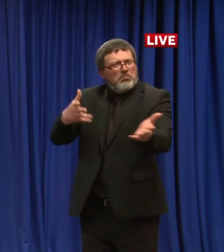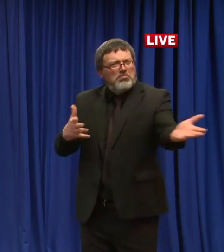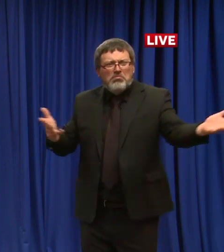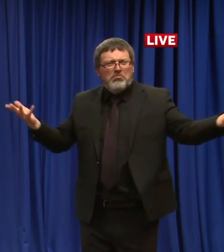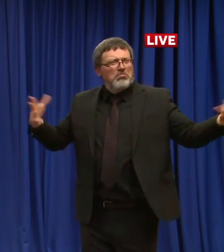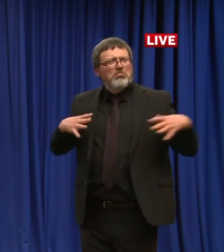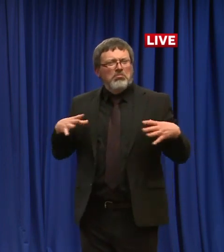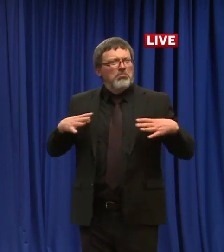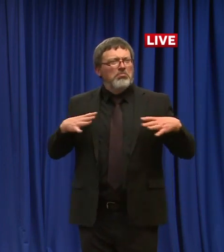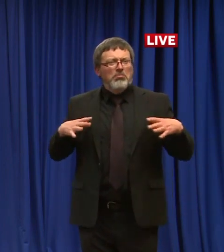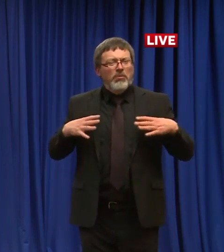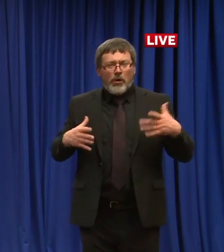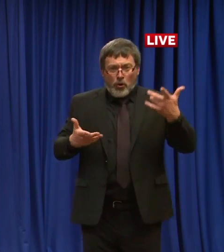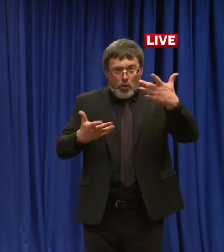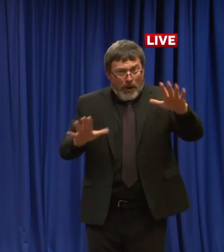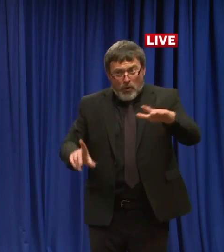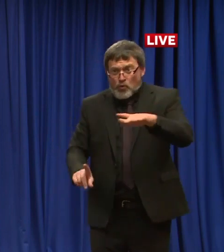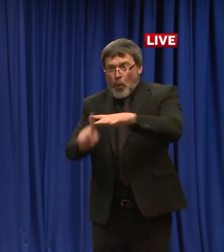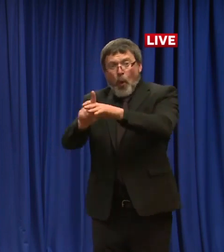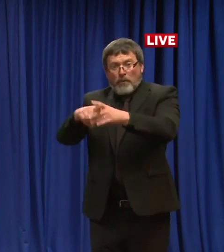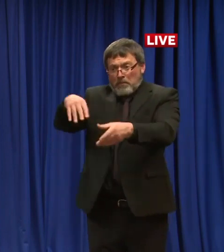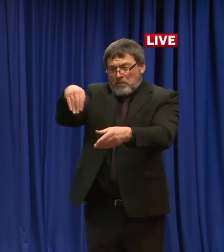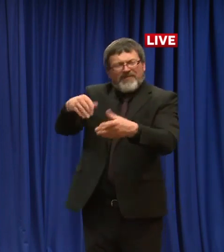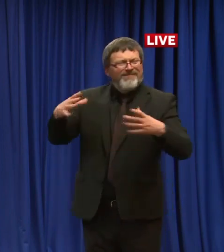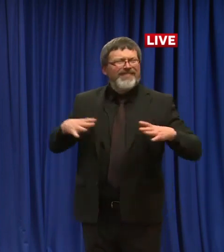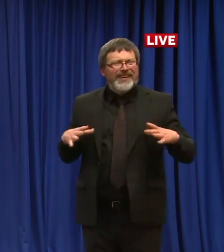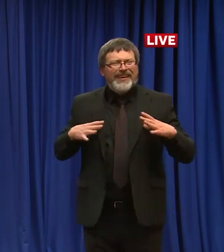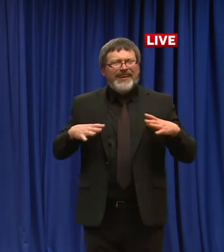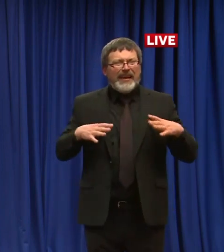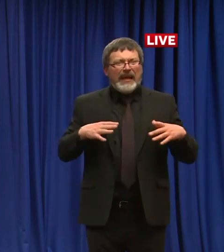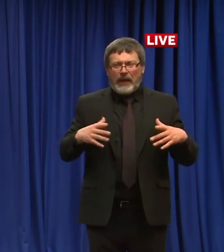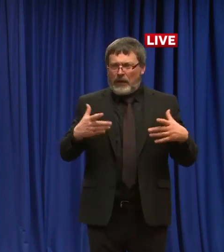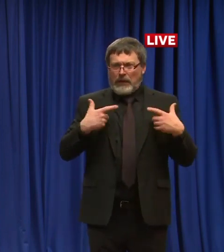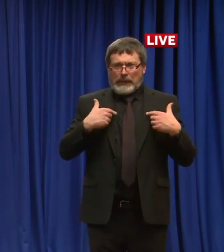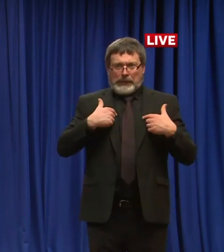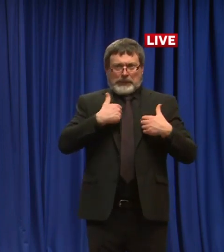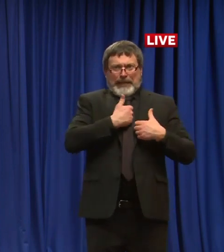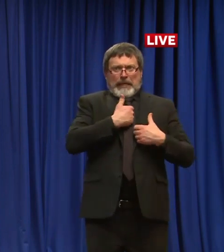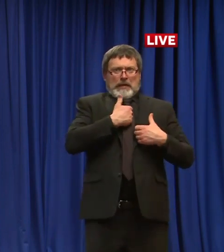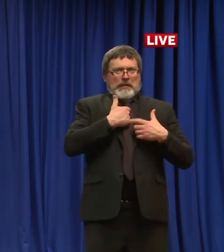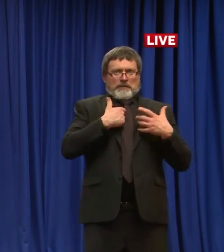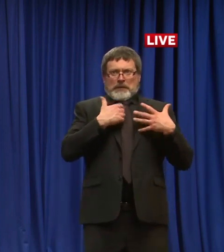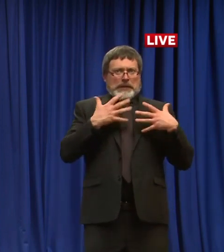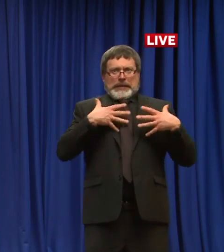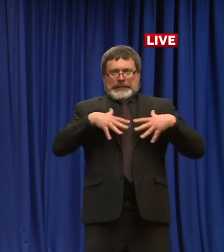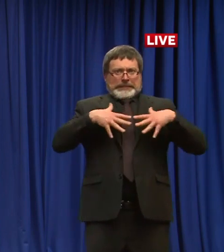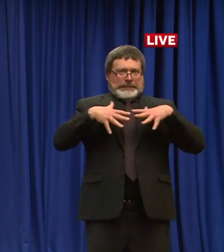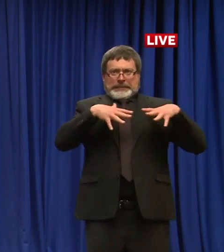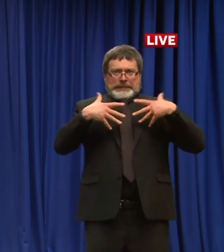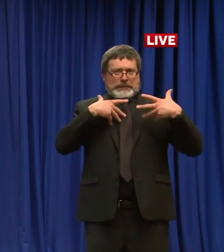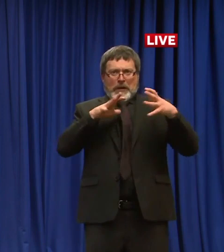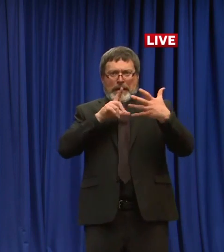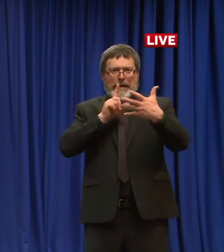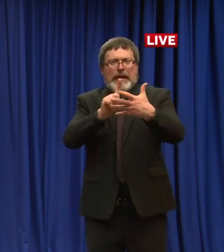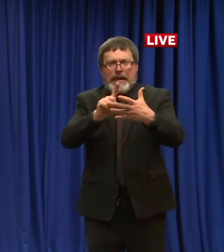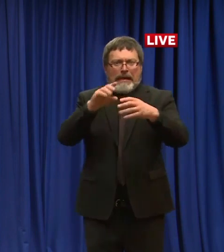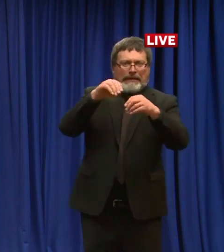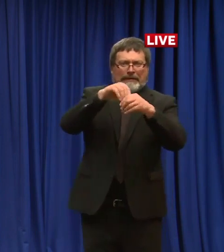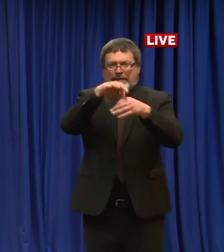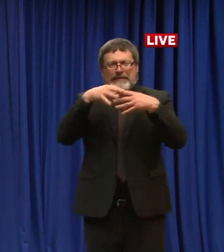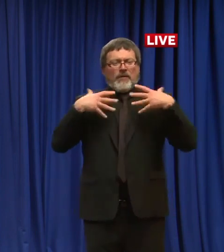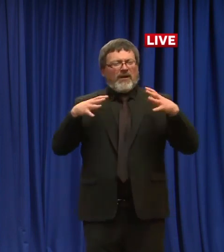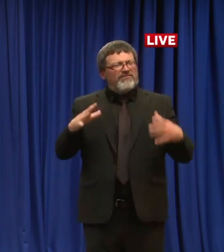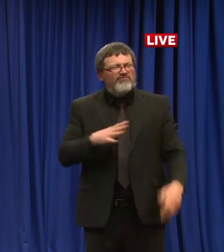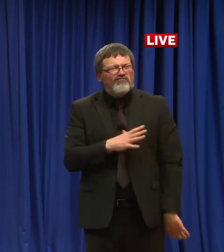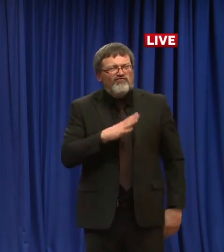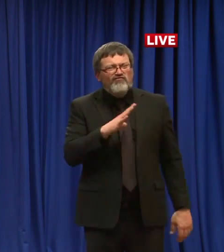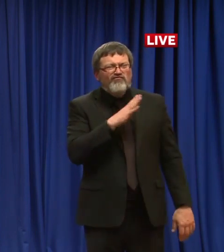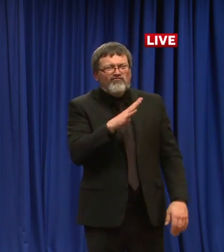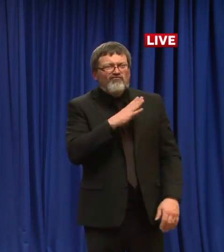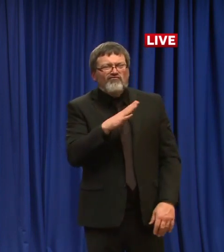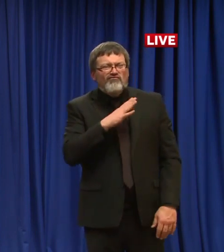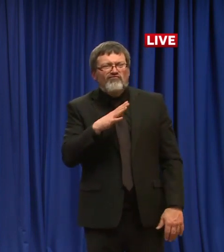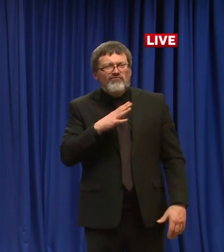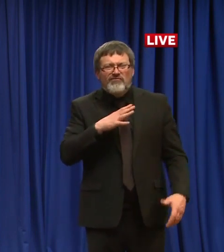BASICALLY IF YOU FEEL MORE COMFORTABLE VOTING ABSENTEE BECAUSE OF THE THE OUTBREAK OR YOUR INABILITY OR NERVOUSNESS ABOUT JUST APPEARING IN PERSON TO VOTE YOU CAN VOTE ABSENTEE